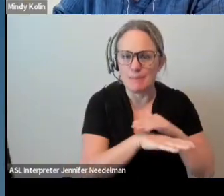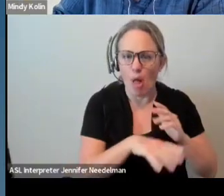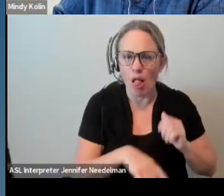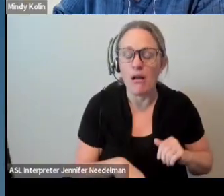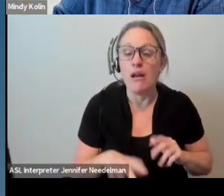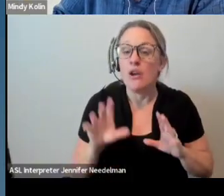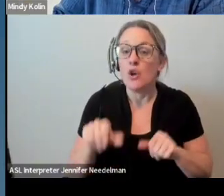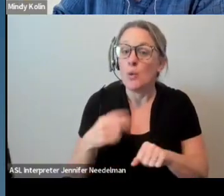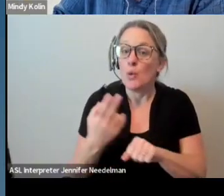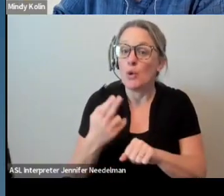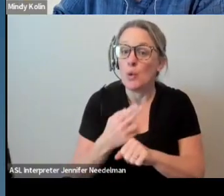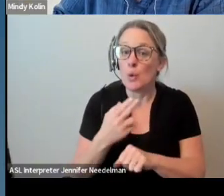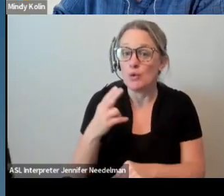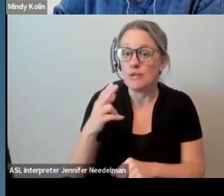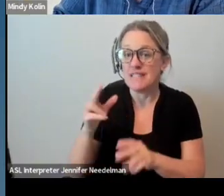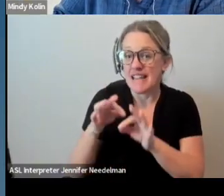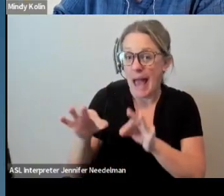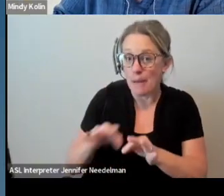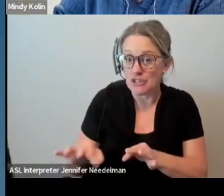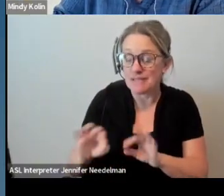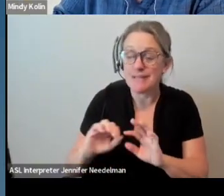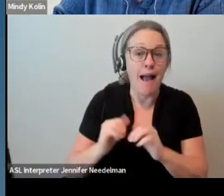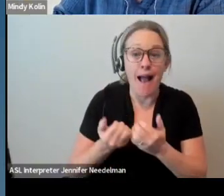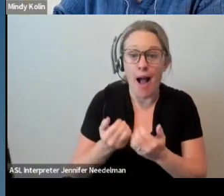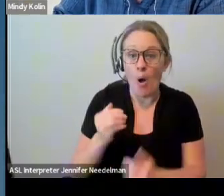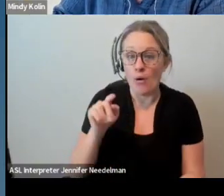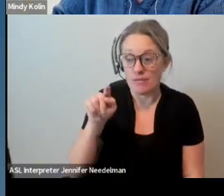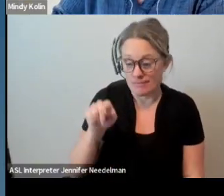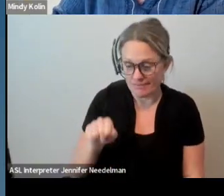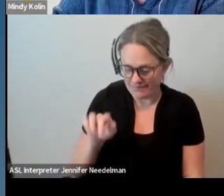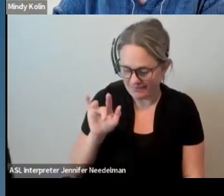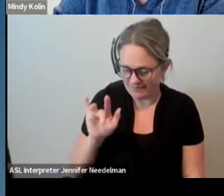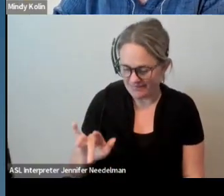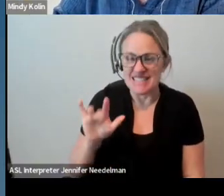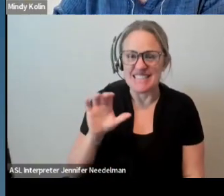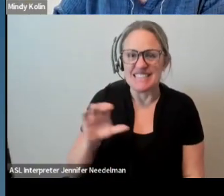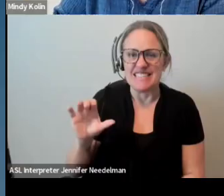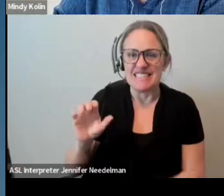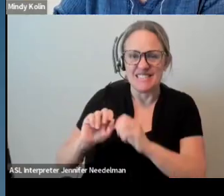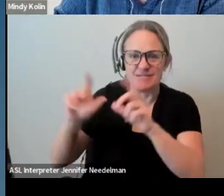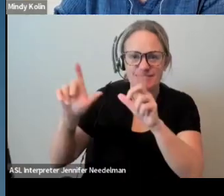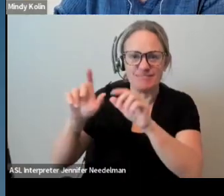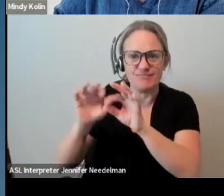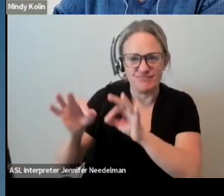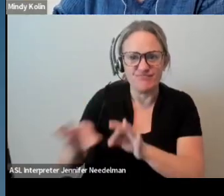by using the CC button in your Zoom toolbar. American Sign Language,